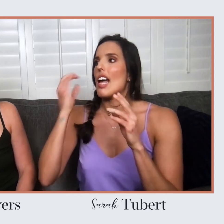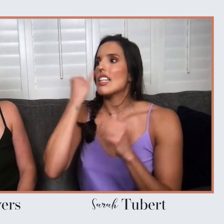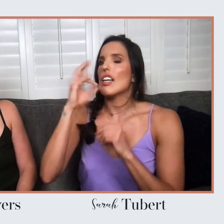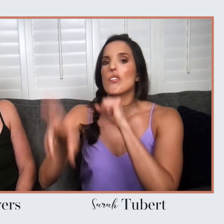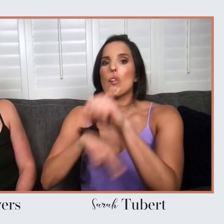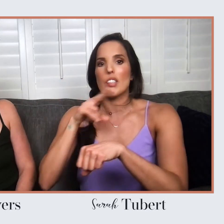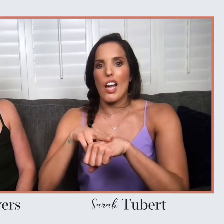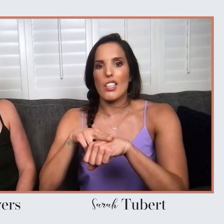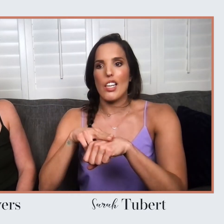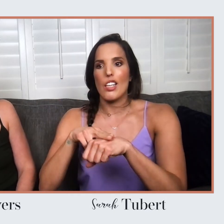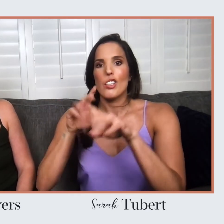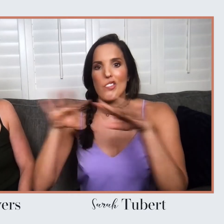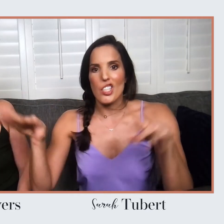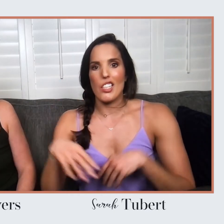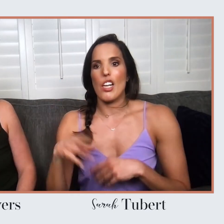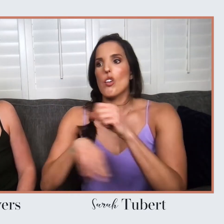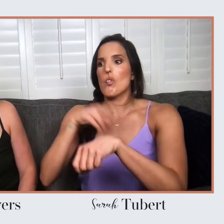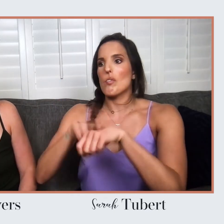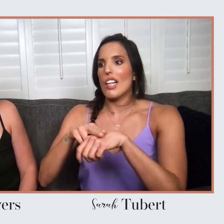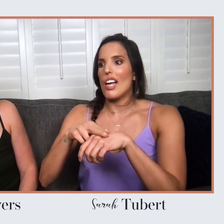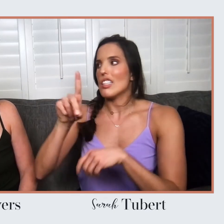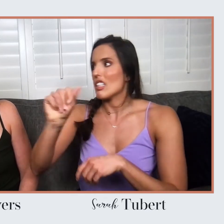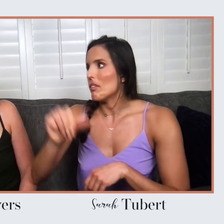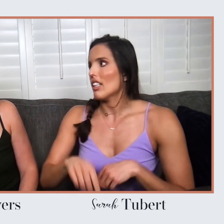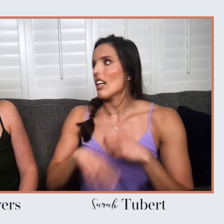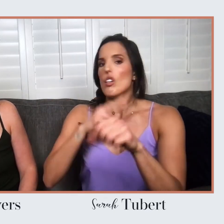the idea of normalizing diversity, normalizing disability,